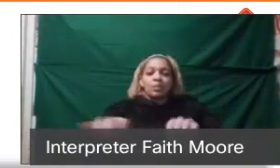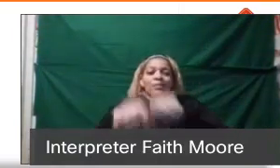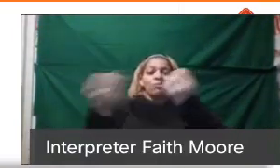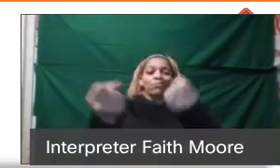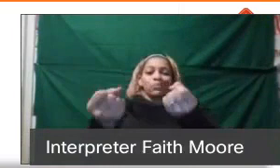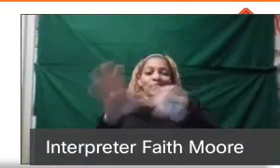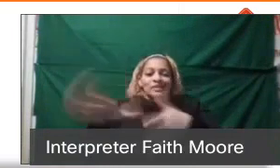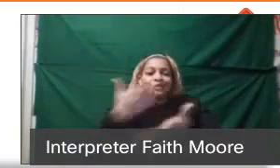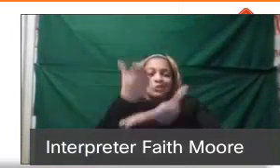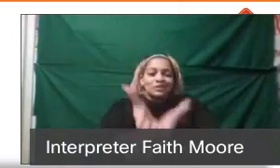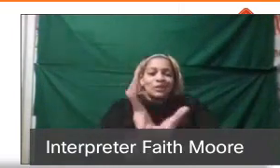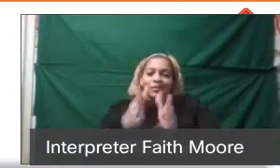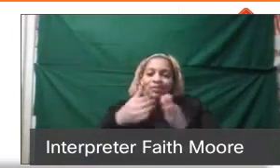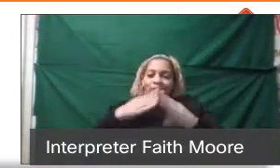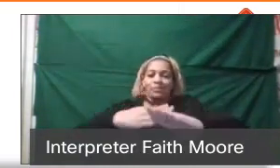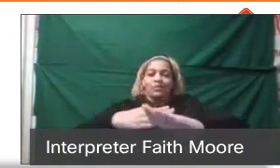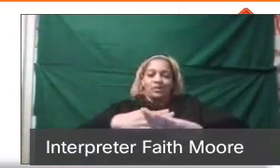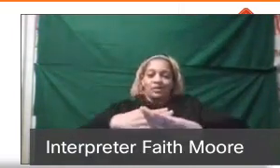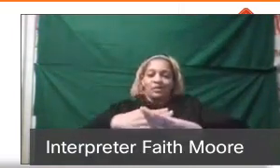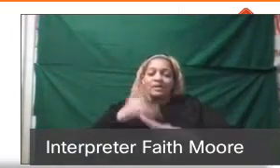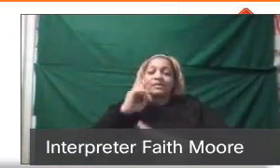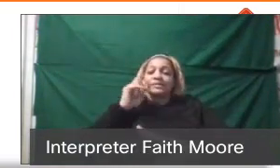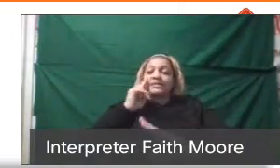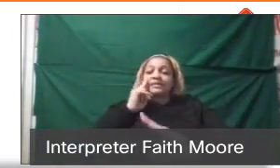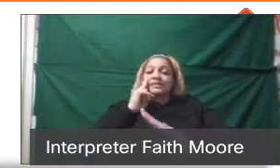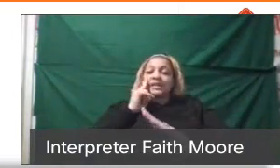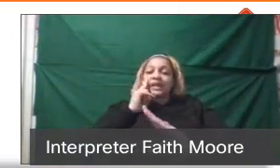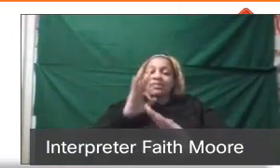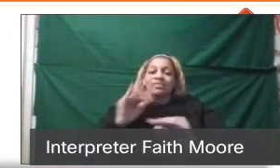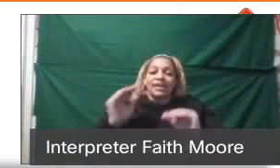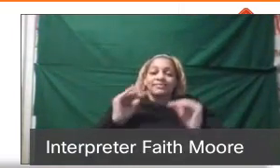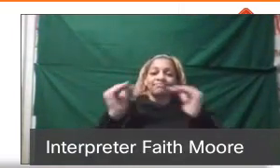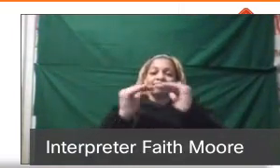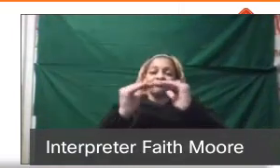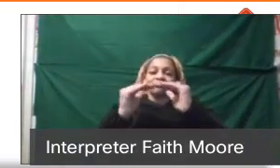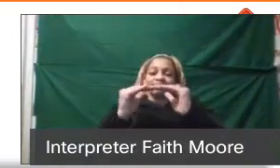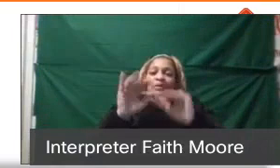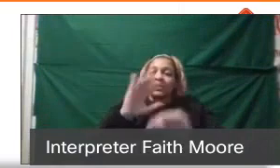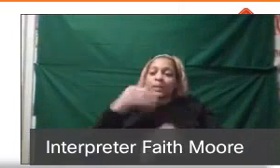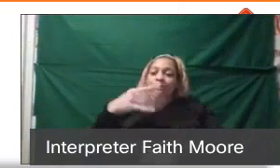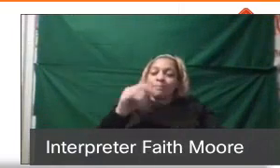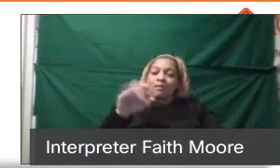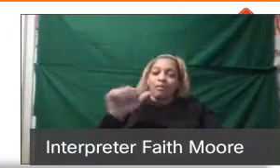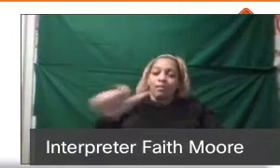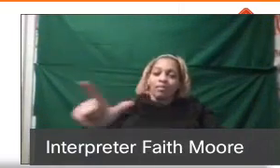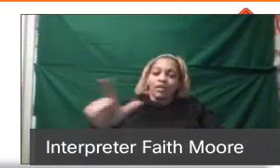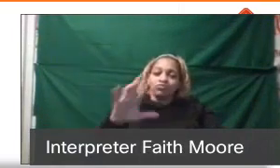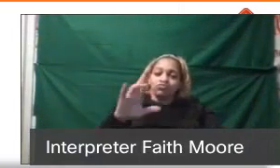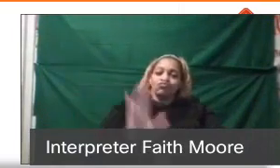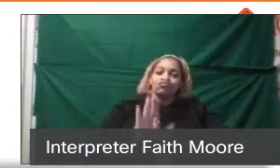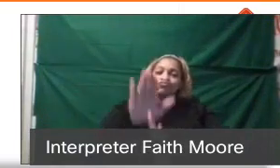There'd be a parallel type ramp and crossing the street currently today. 3rd street.